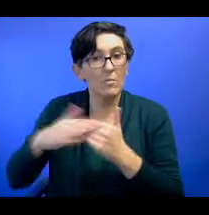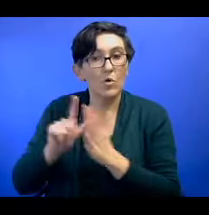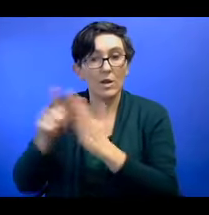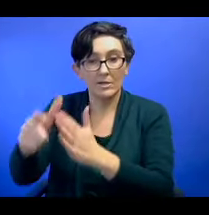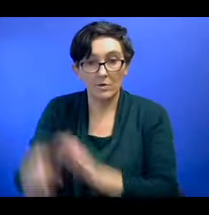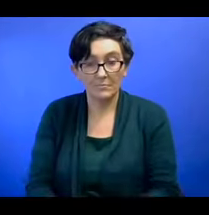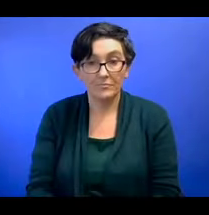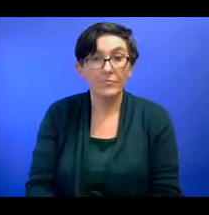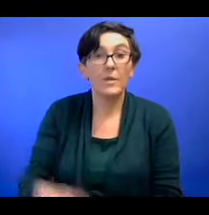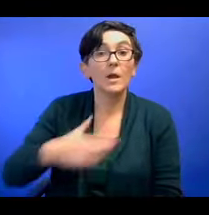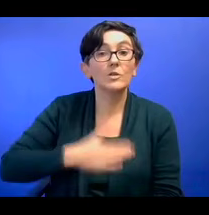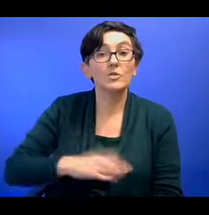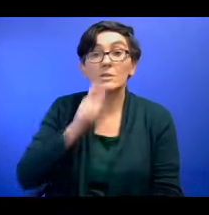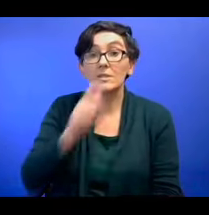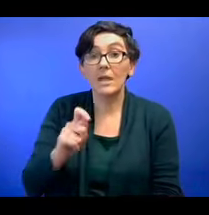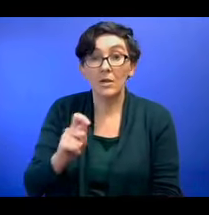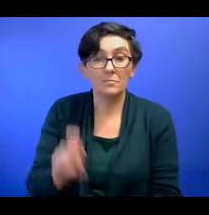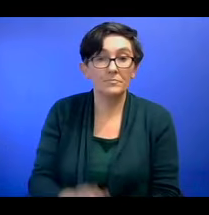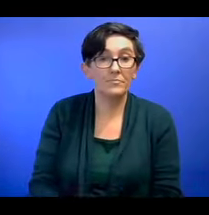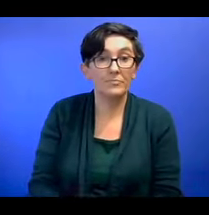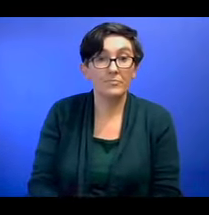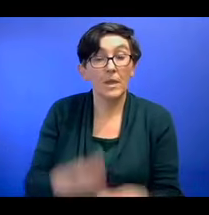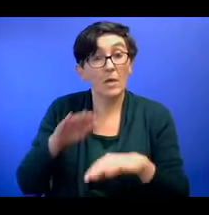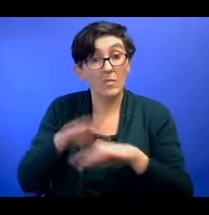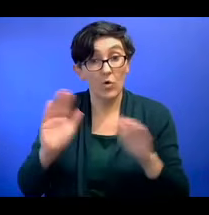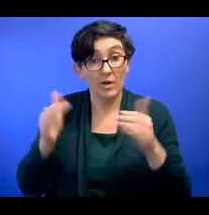Just to say, before I introduce our two presenters: